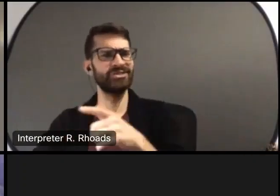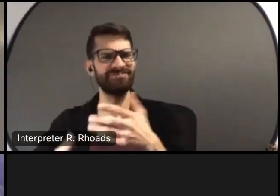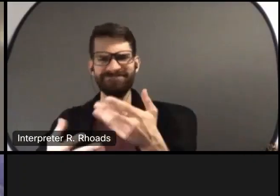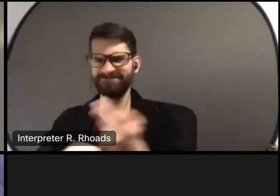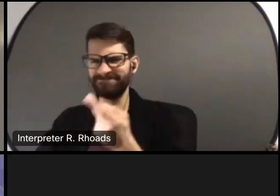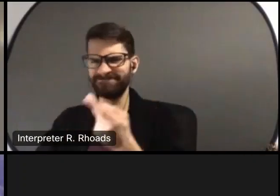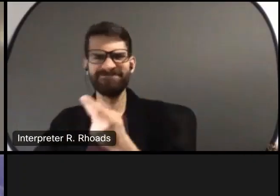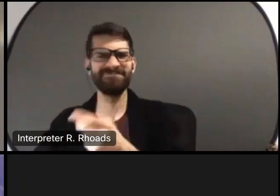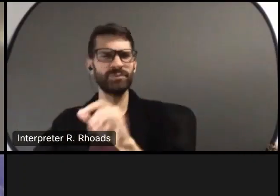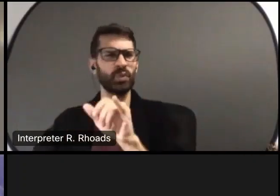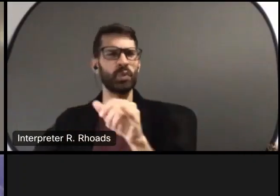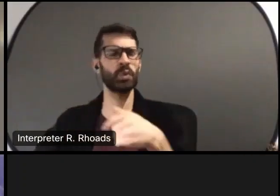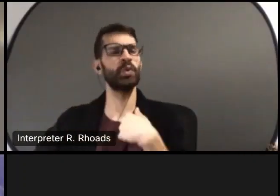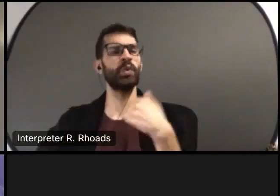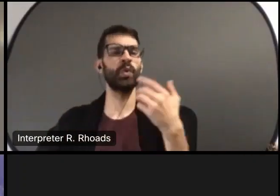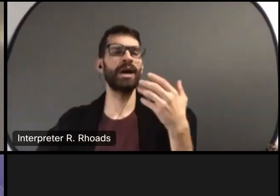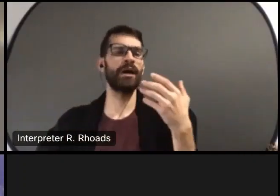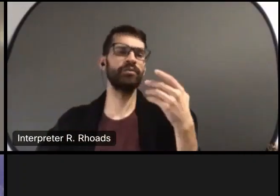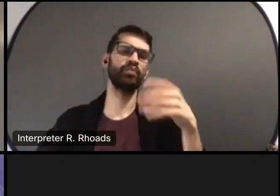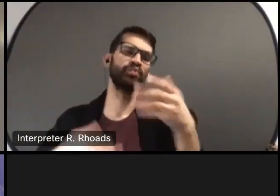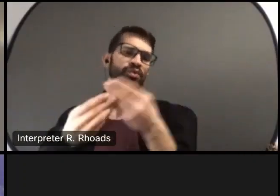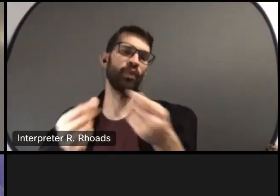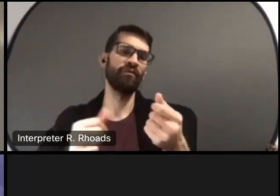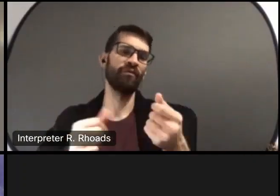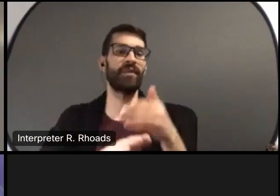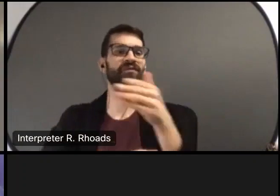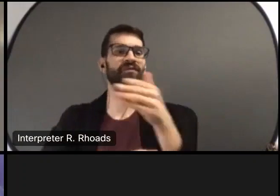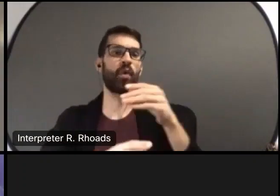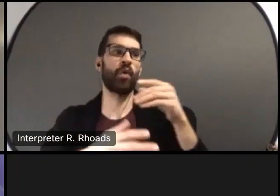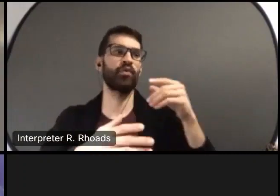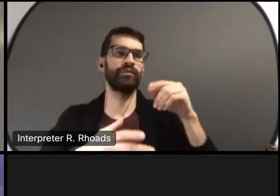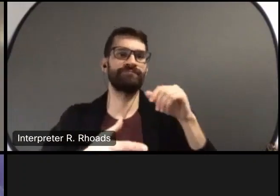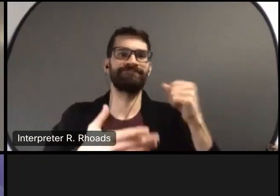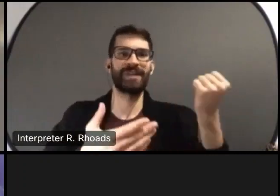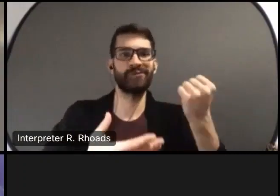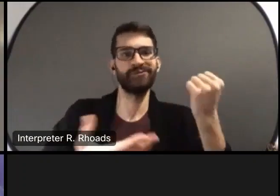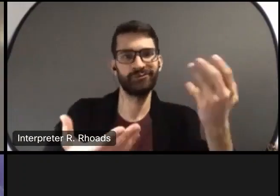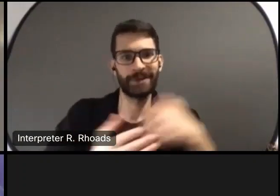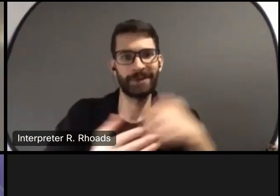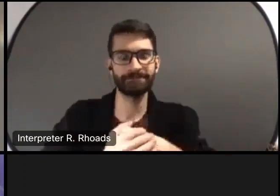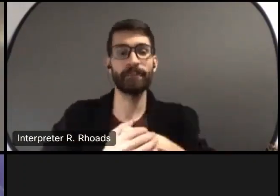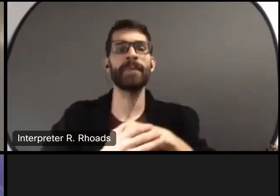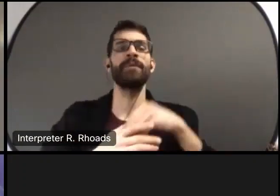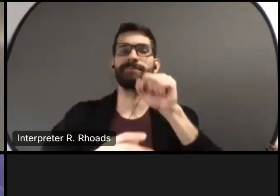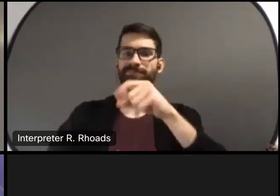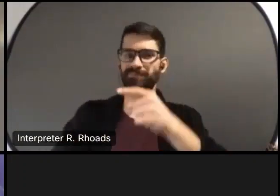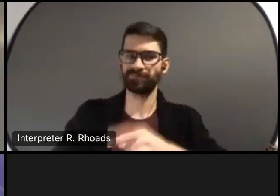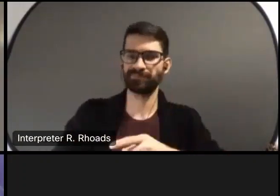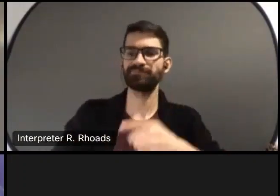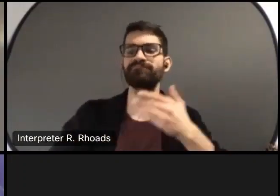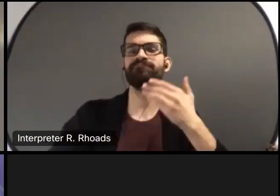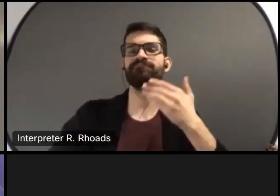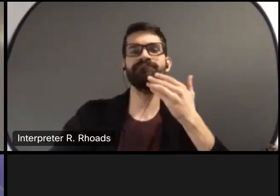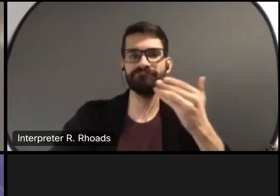Saturday. (Campbell) Yeah, no, and but again I appreciate it. So I am going to again ... that